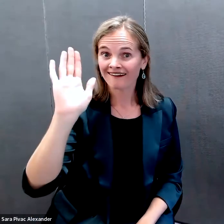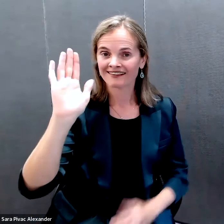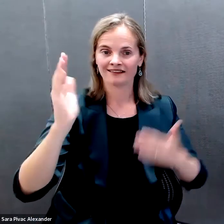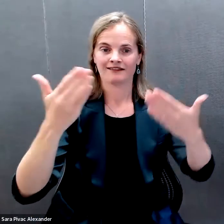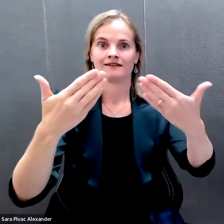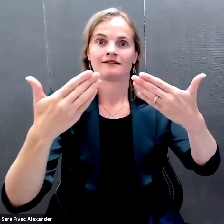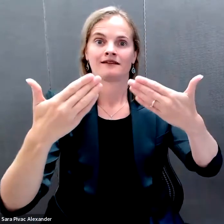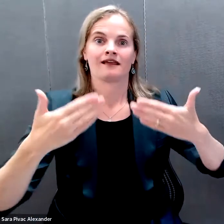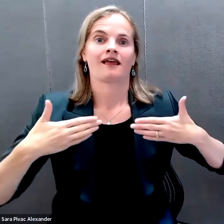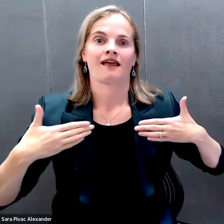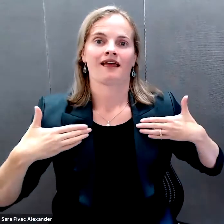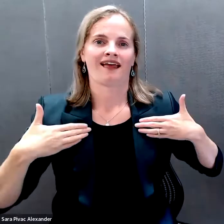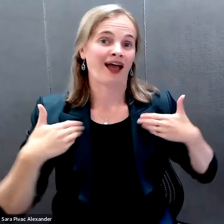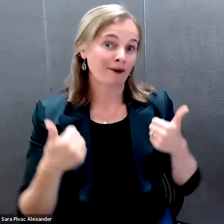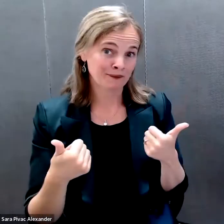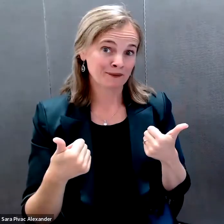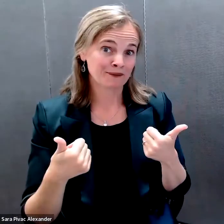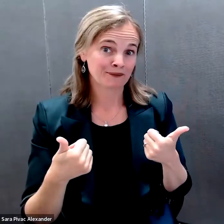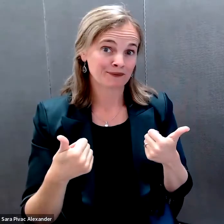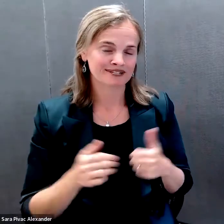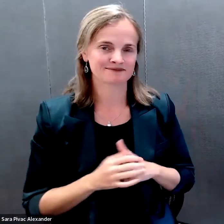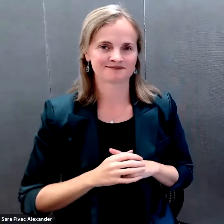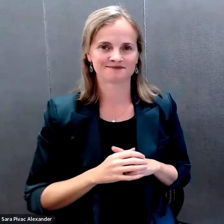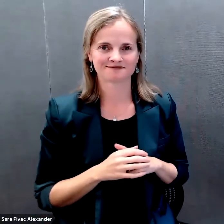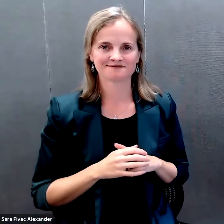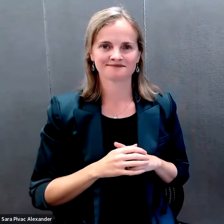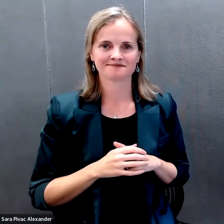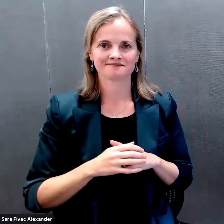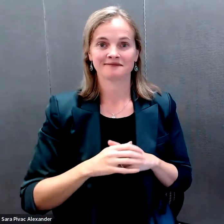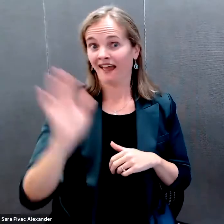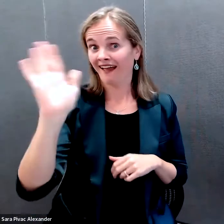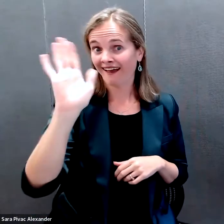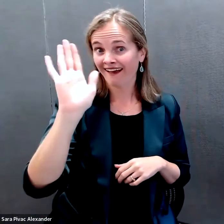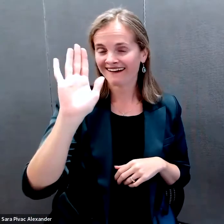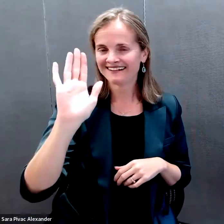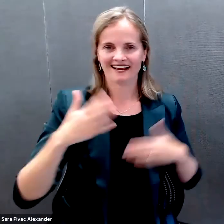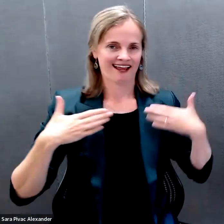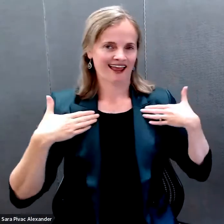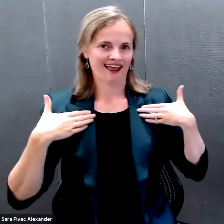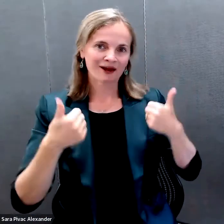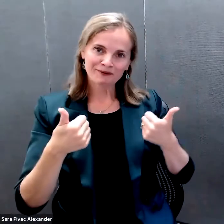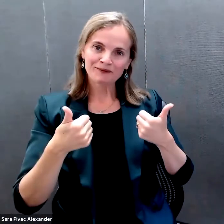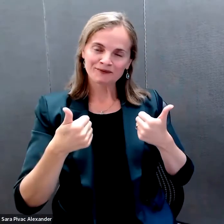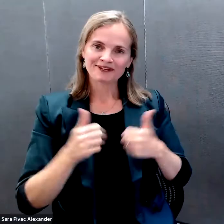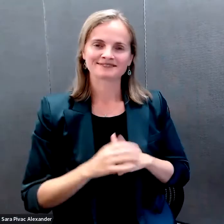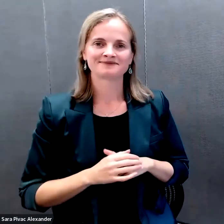hi how are you